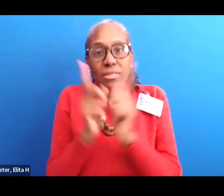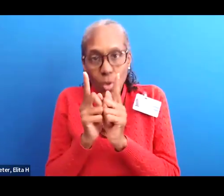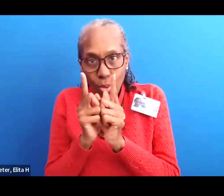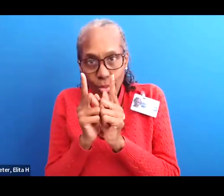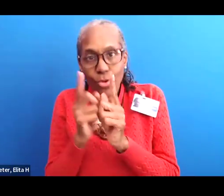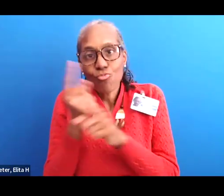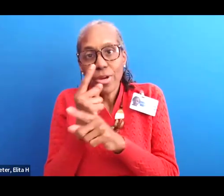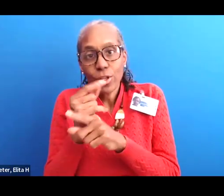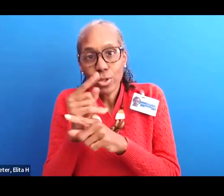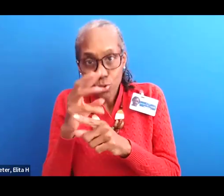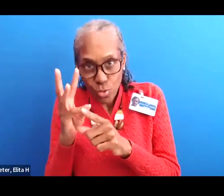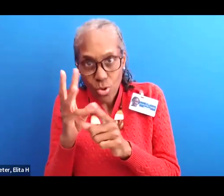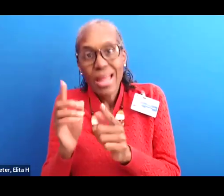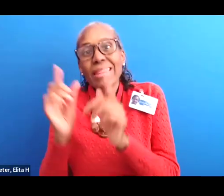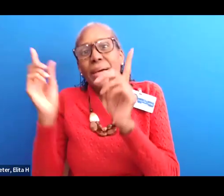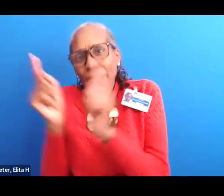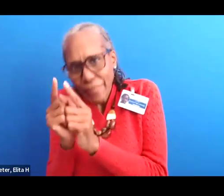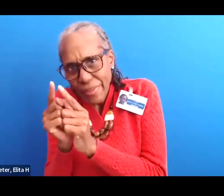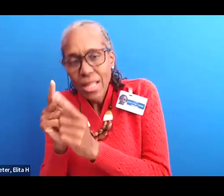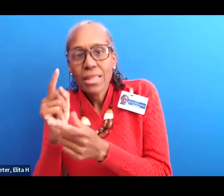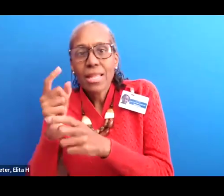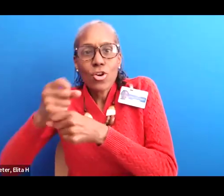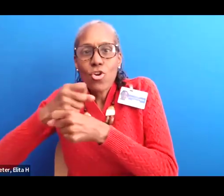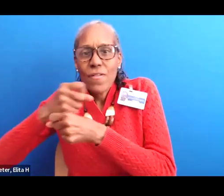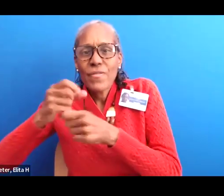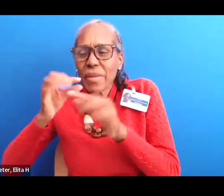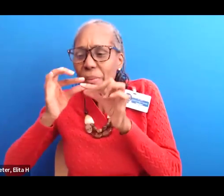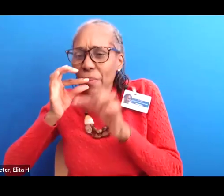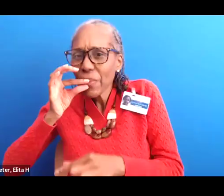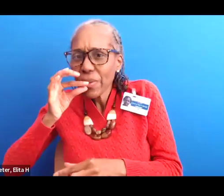As they're breathing in and out, it really helps build the strength in their lungs.